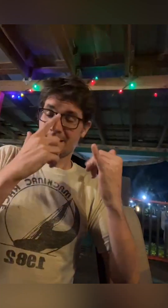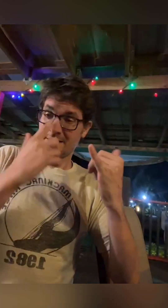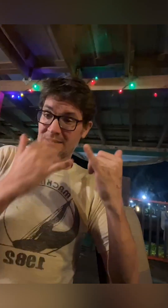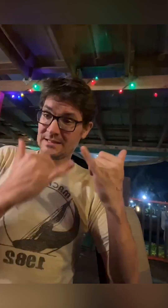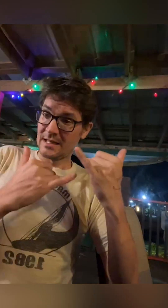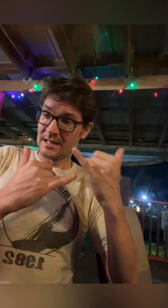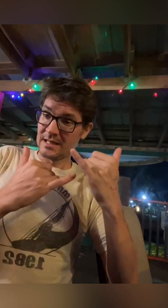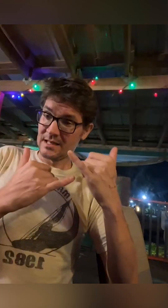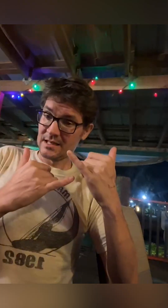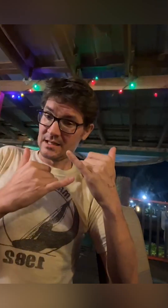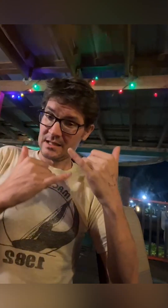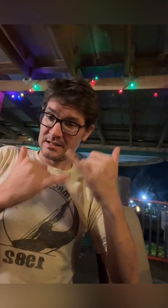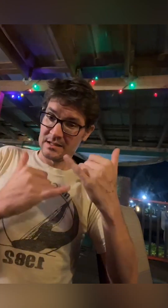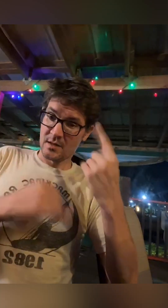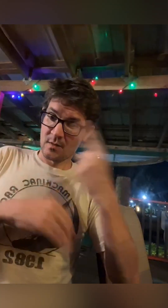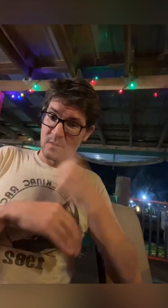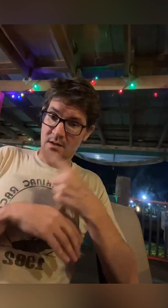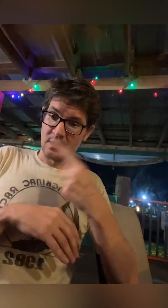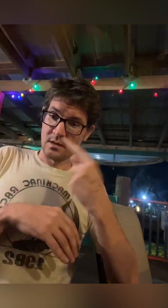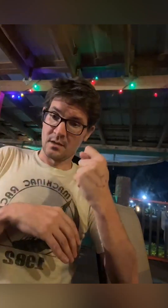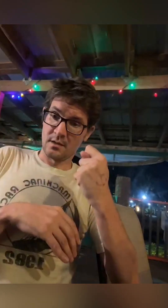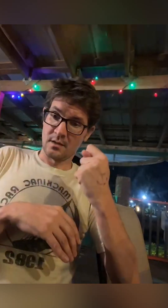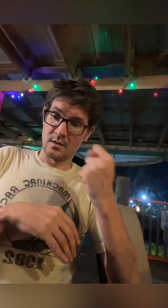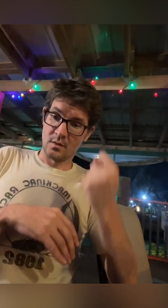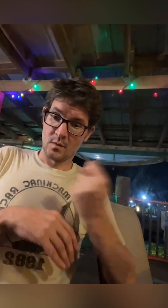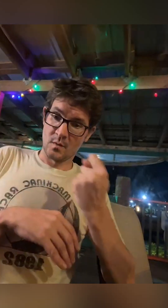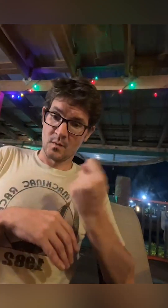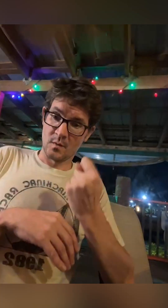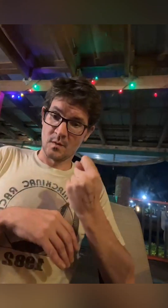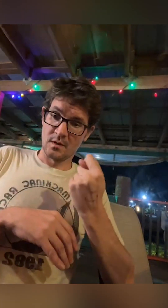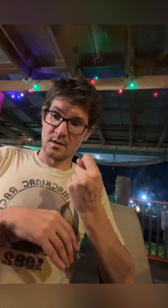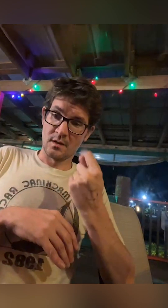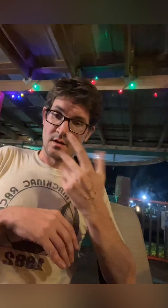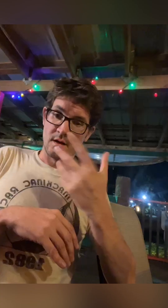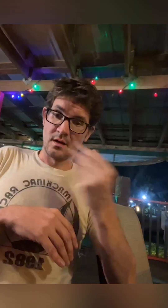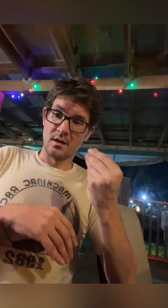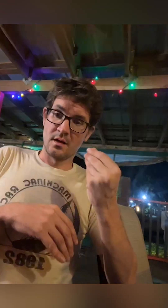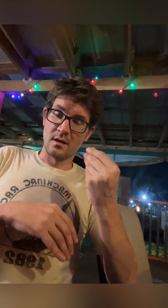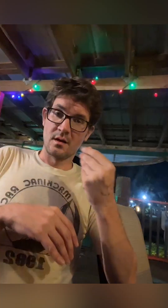Today is Tuesday and...